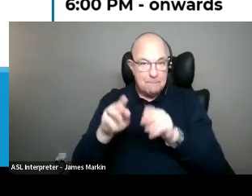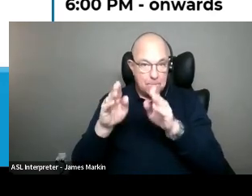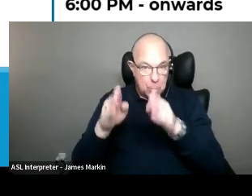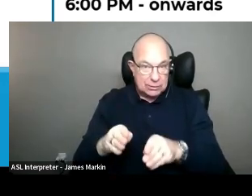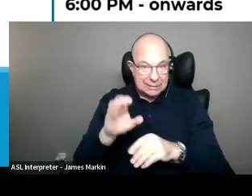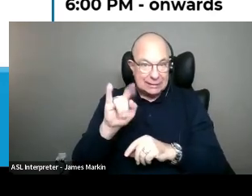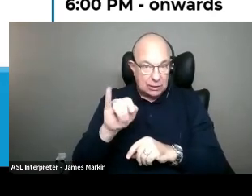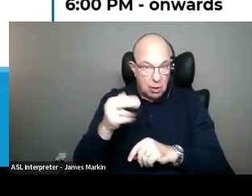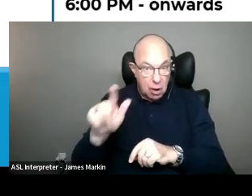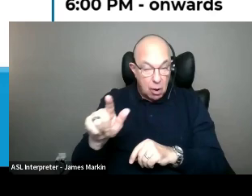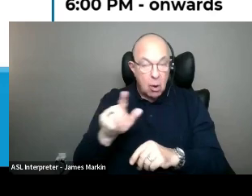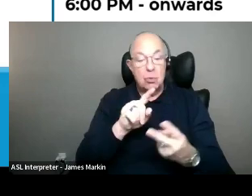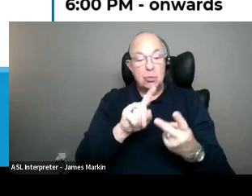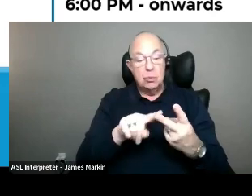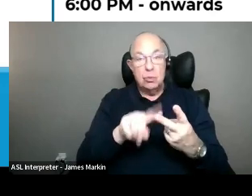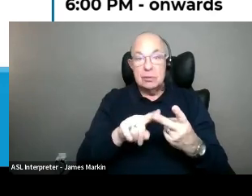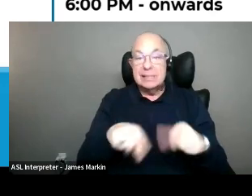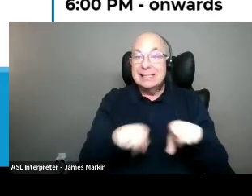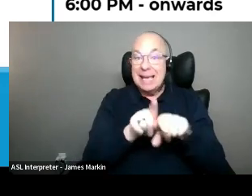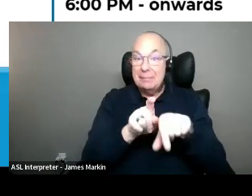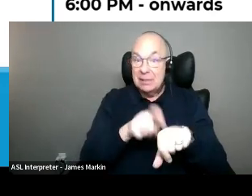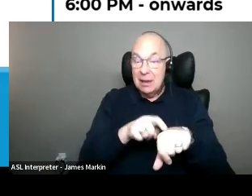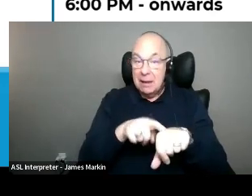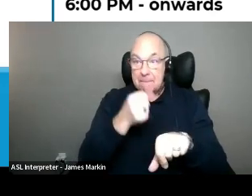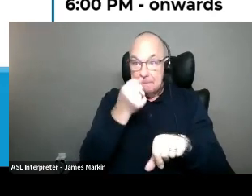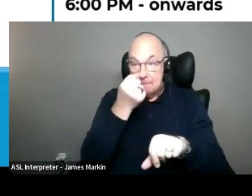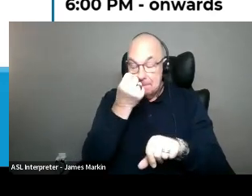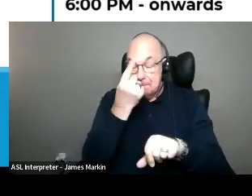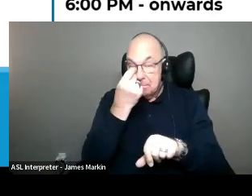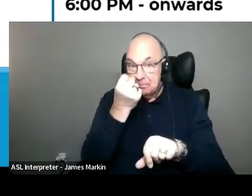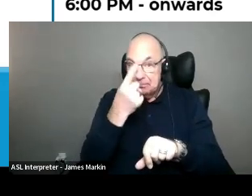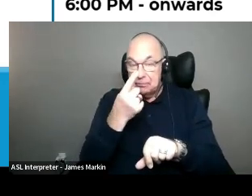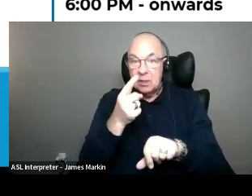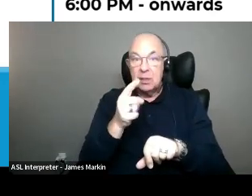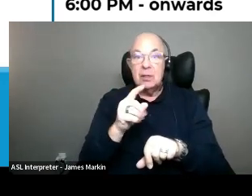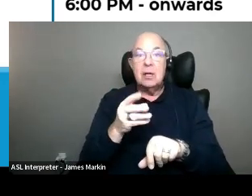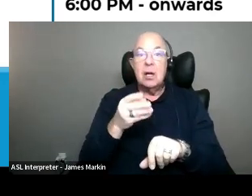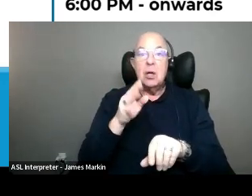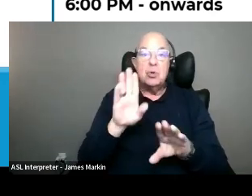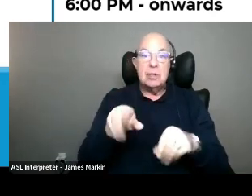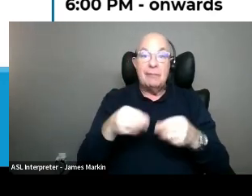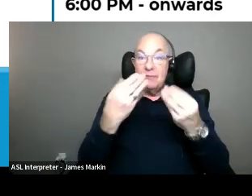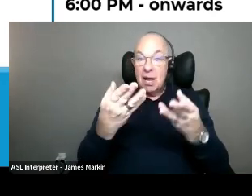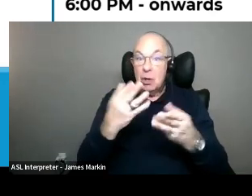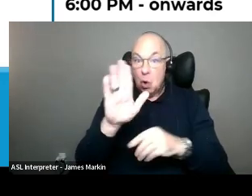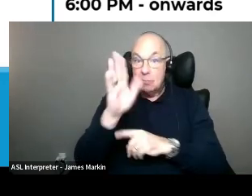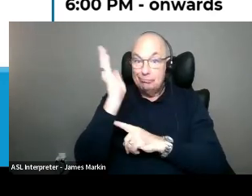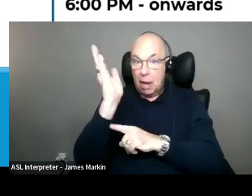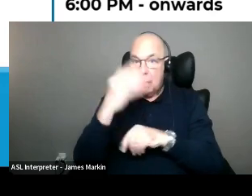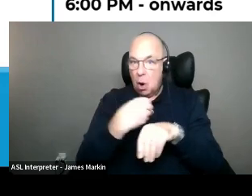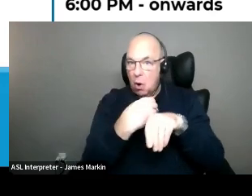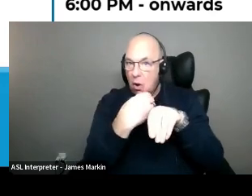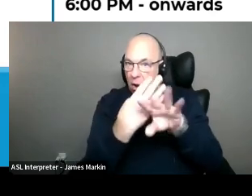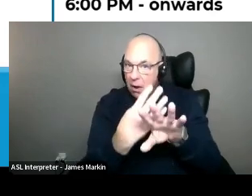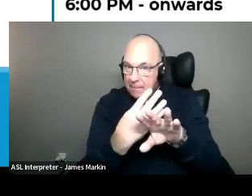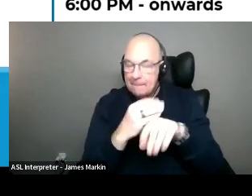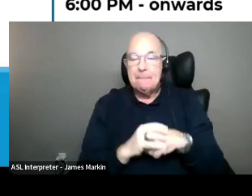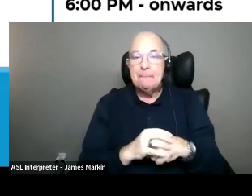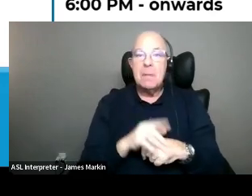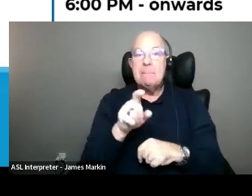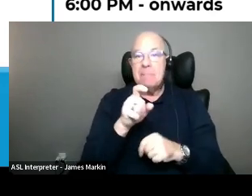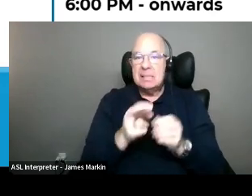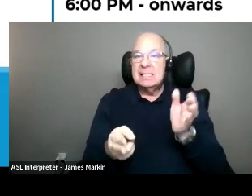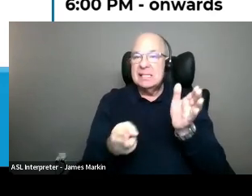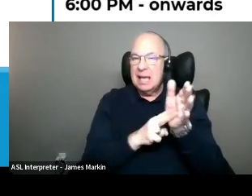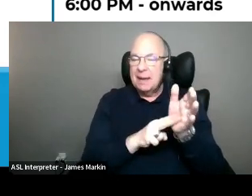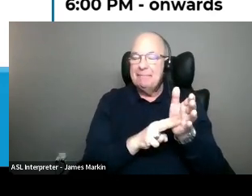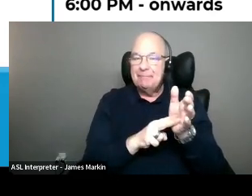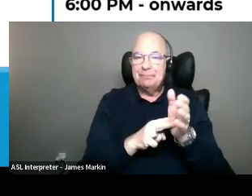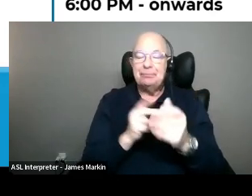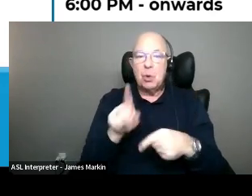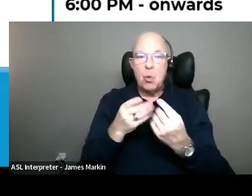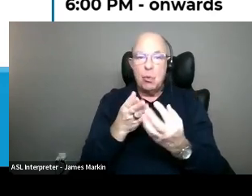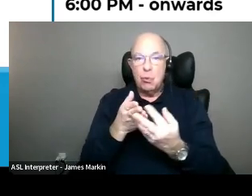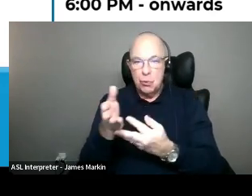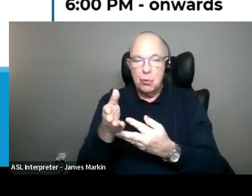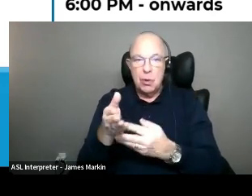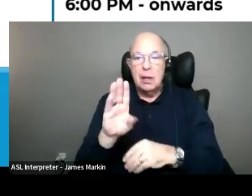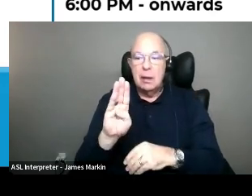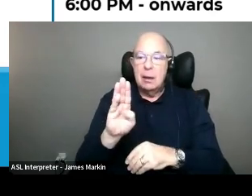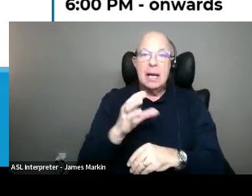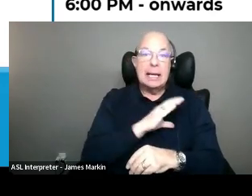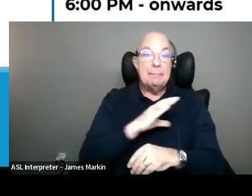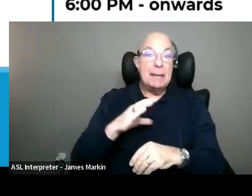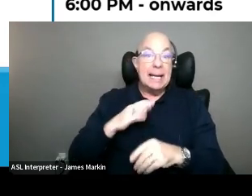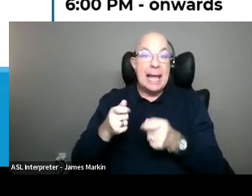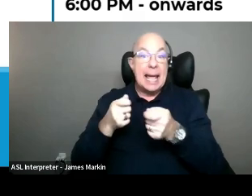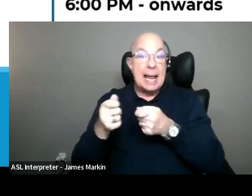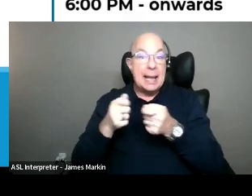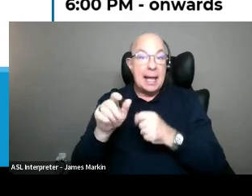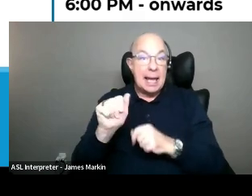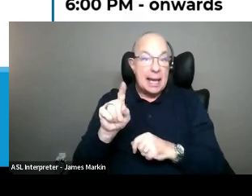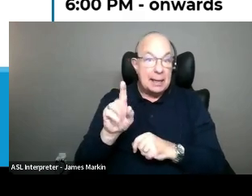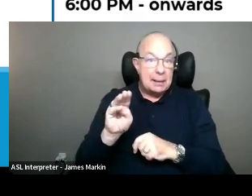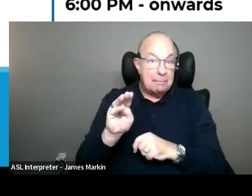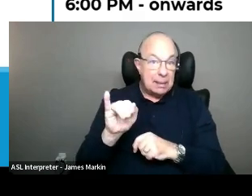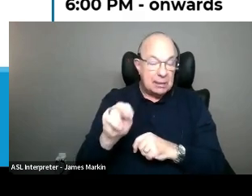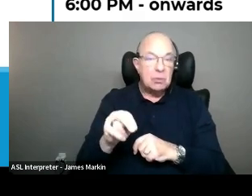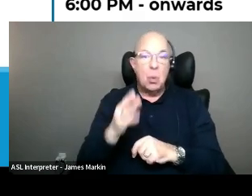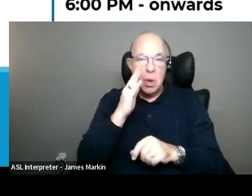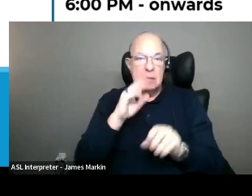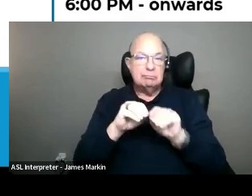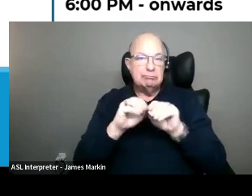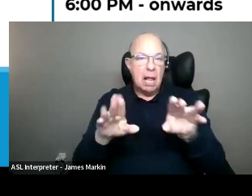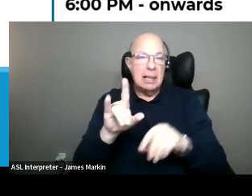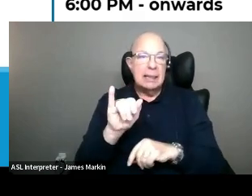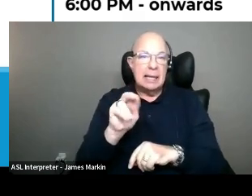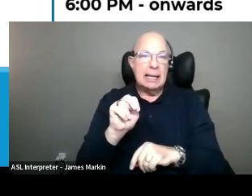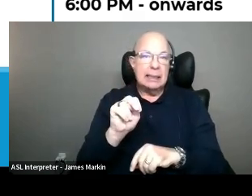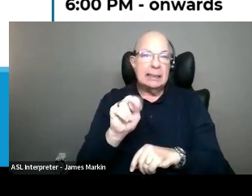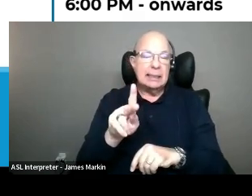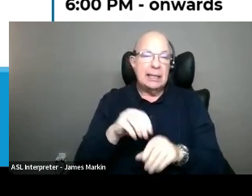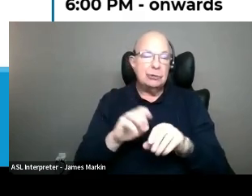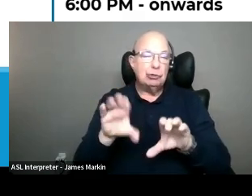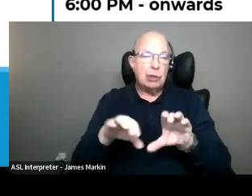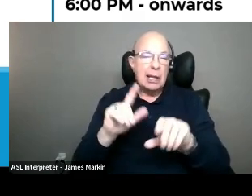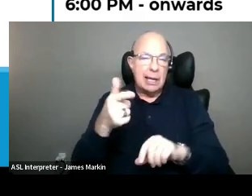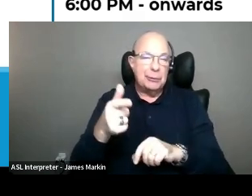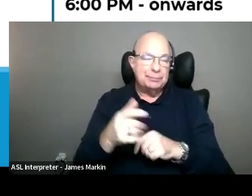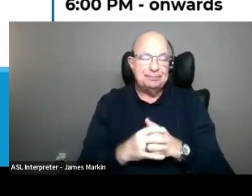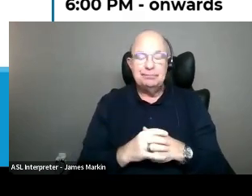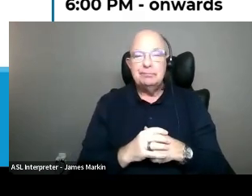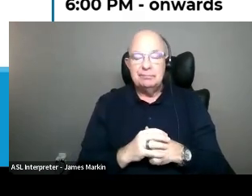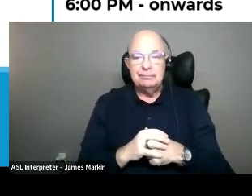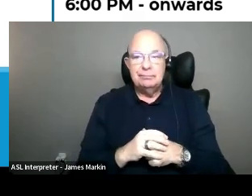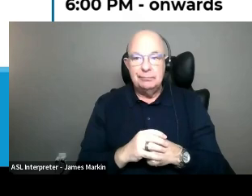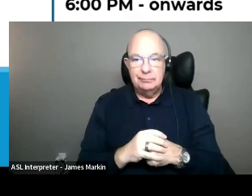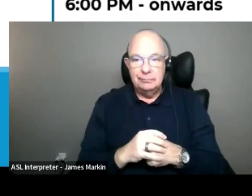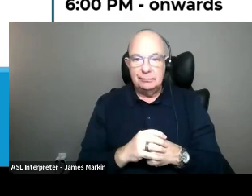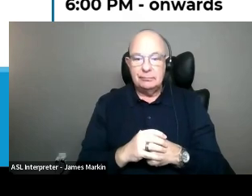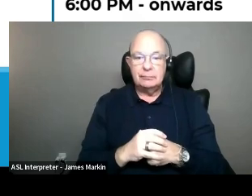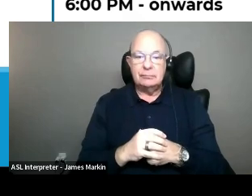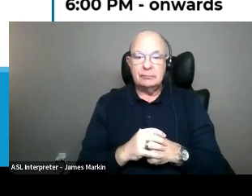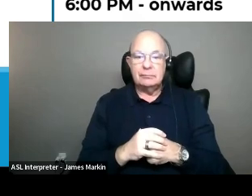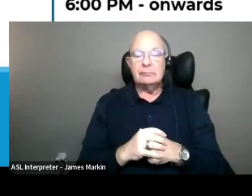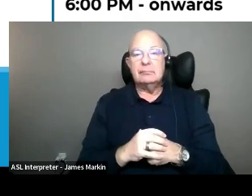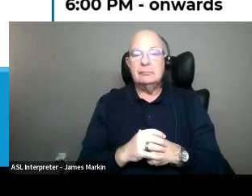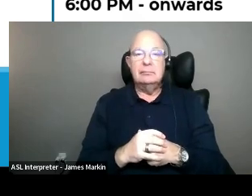Melissa Wong (she/her), SPT: Or you can register for that same time slot, but, but give your deputation online. And to do that, you have to register, through, the Budget Committee Administrator, and we can share those links in the… we'll share those links in the chat of where you can, either register online or send an email.